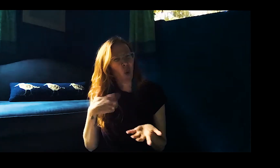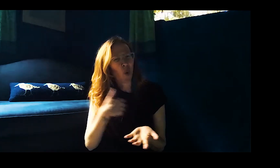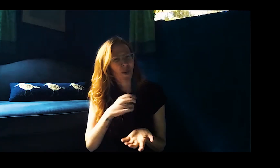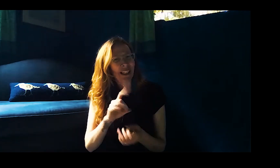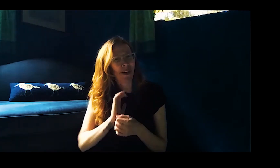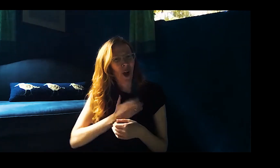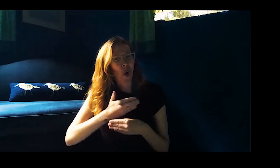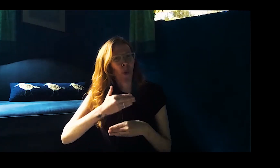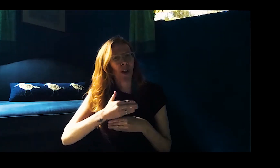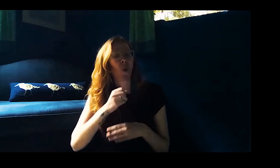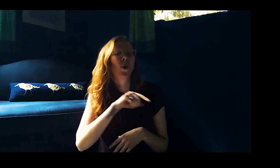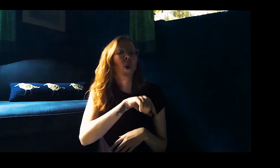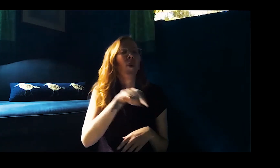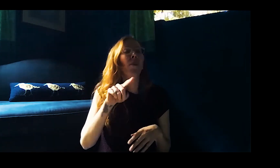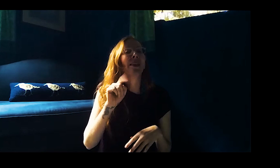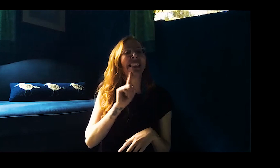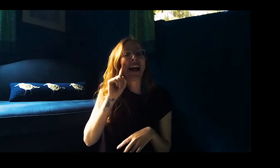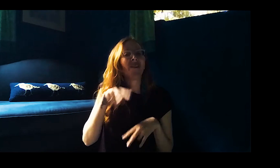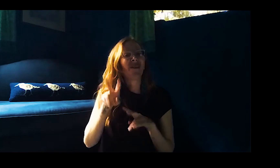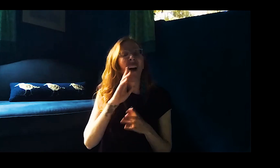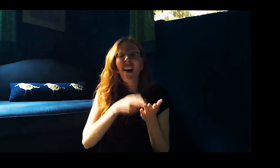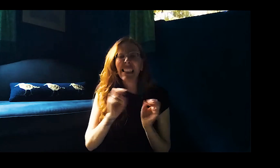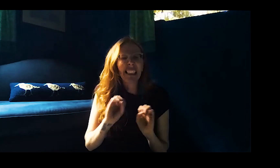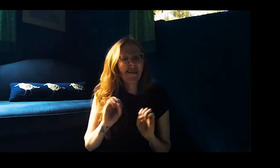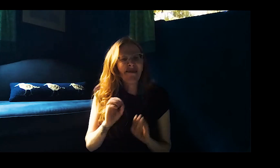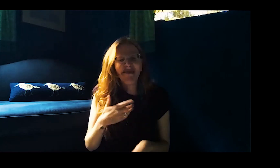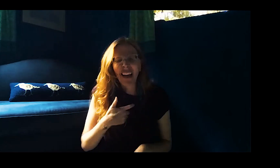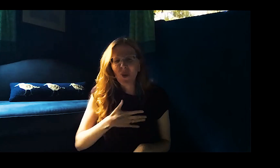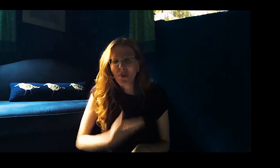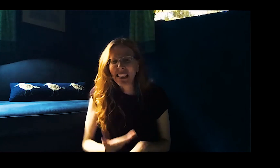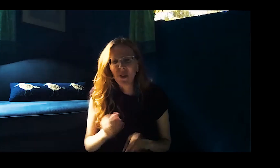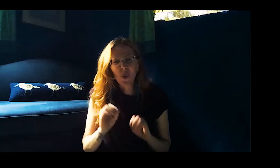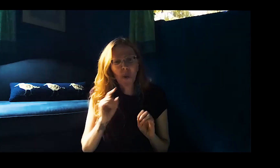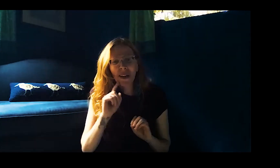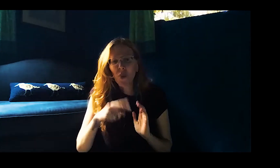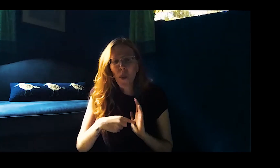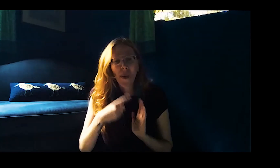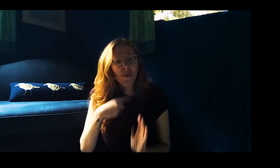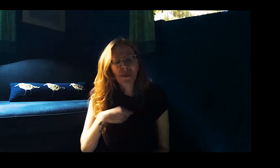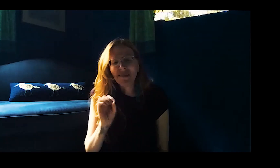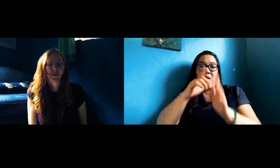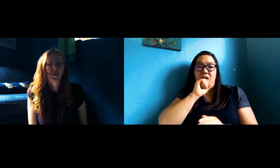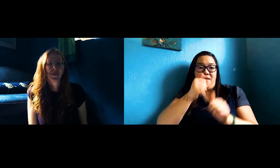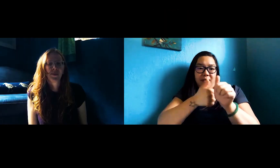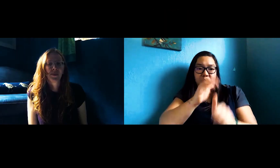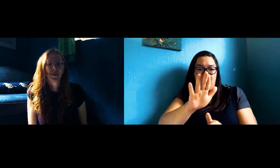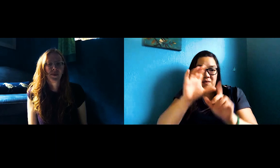and I feel like that's we're trying to capture with the window project. What we're going through, but no deaf photographers, unfortunately. People love following your photography, of course.